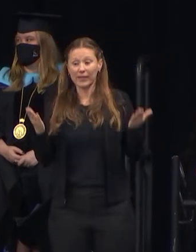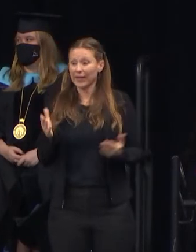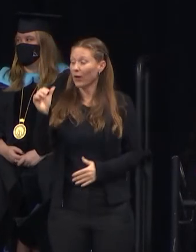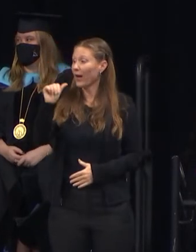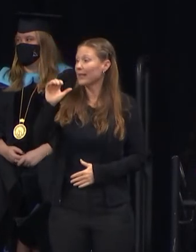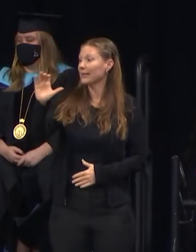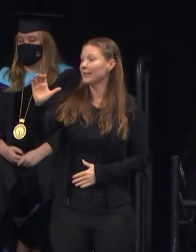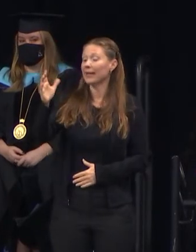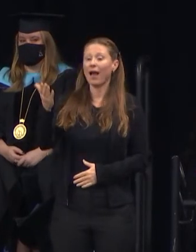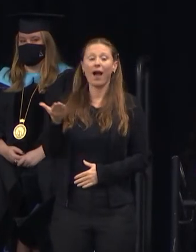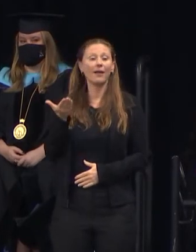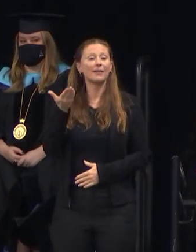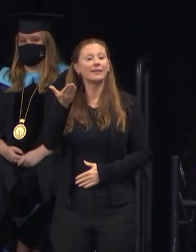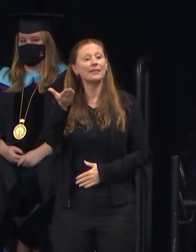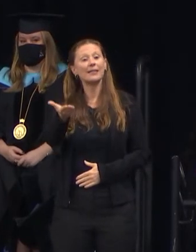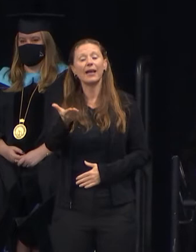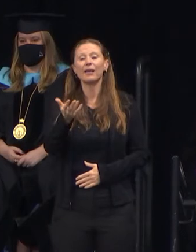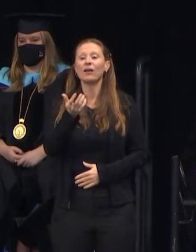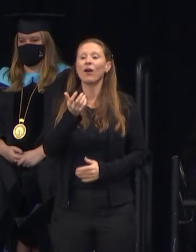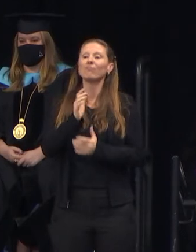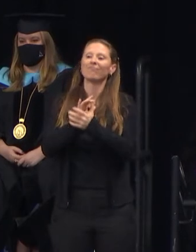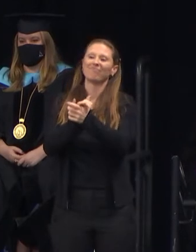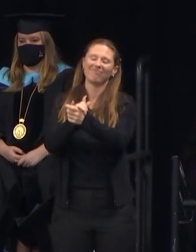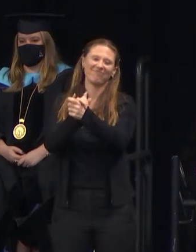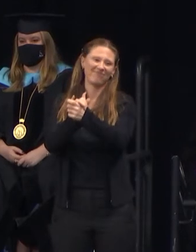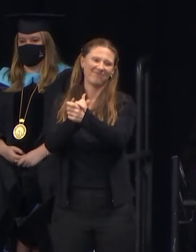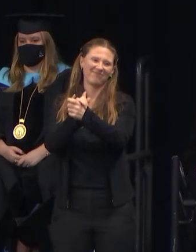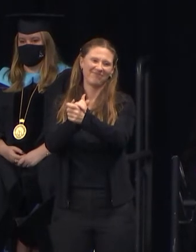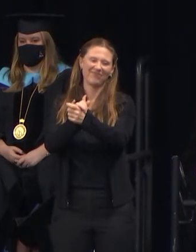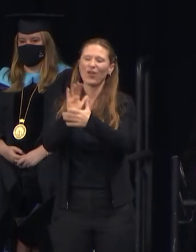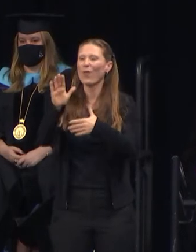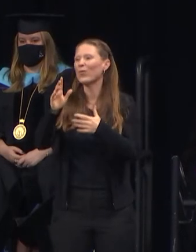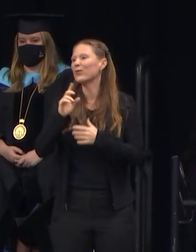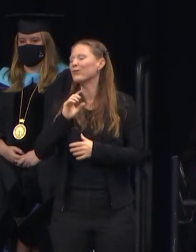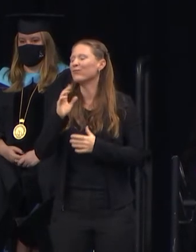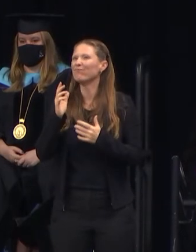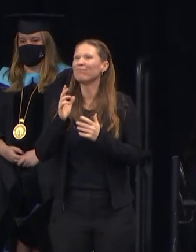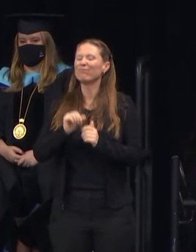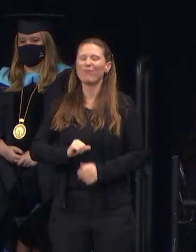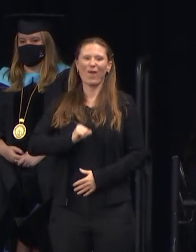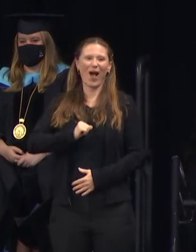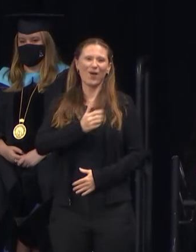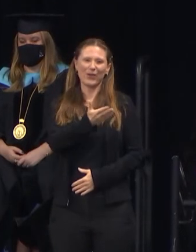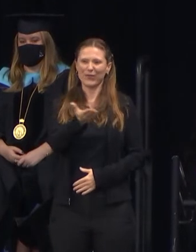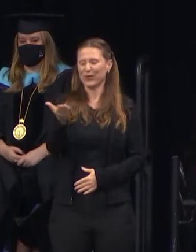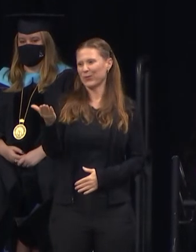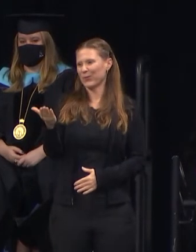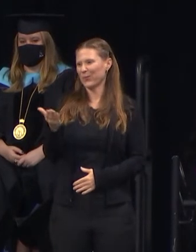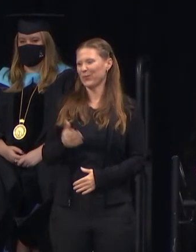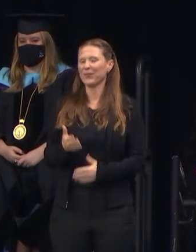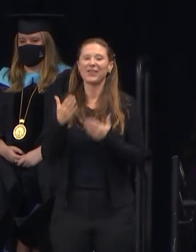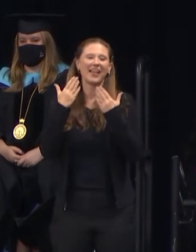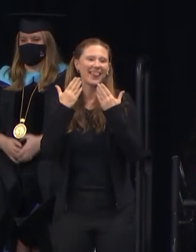I extend a sincere congratulations. We are so very proud of you. Thank you.